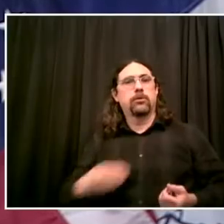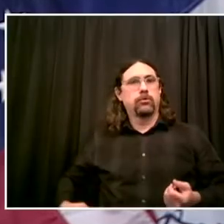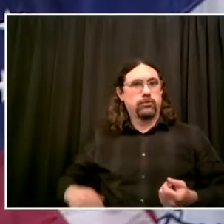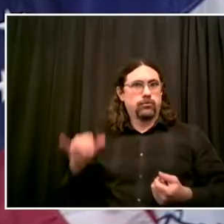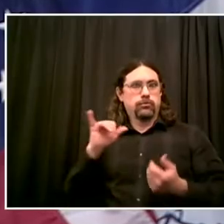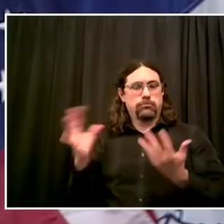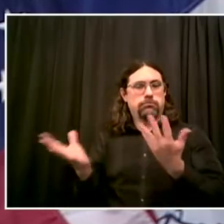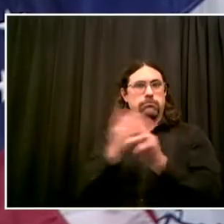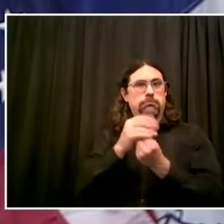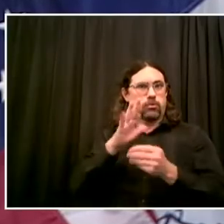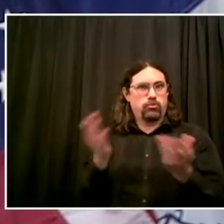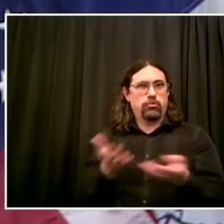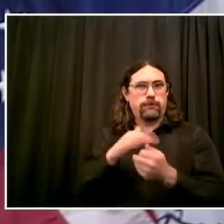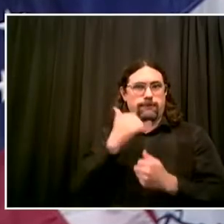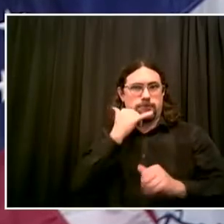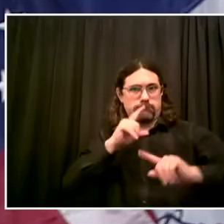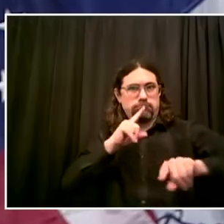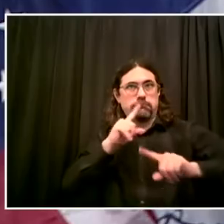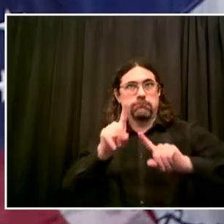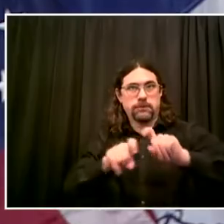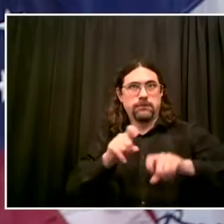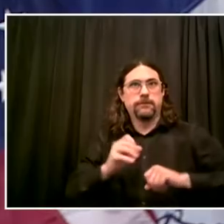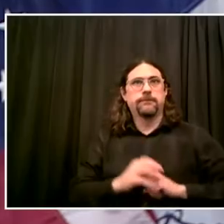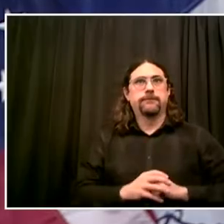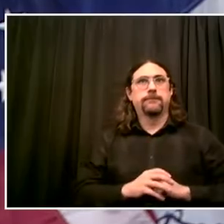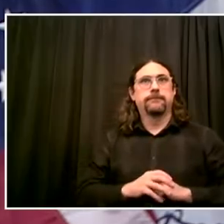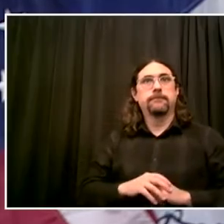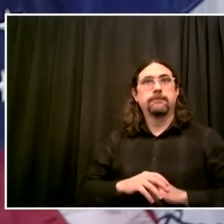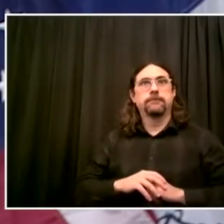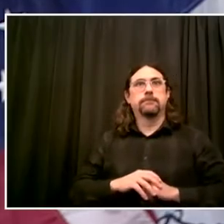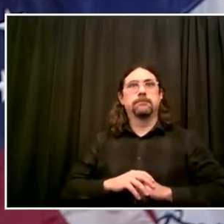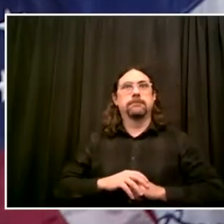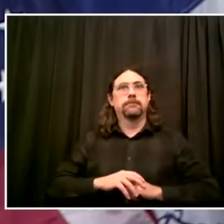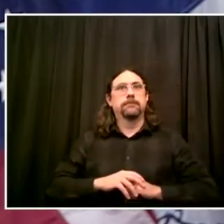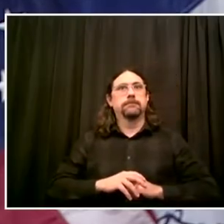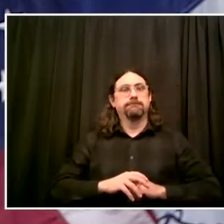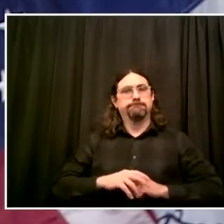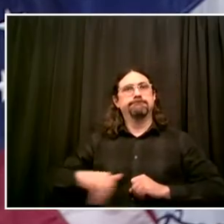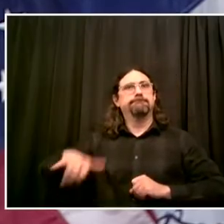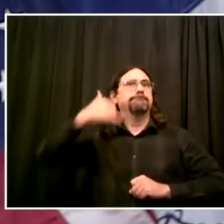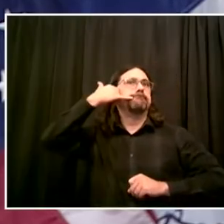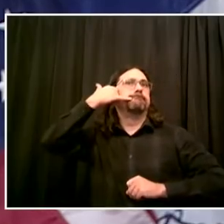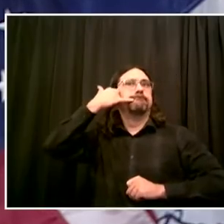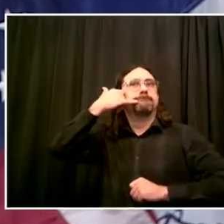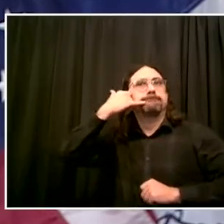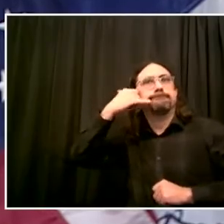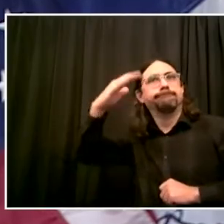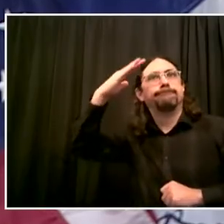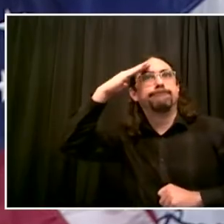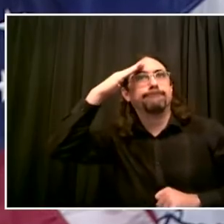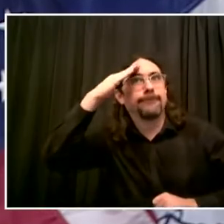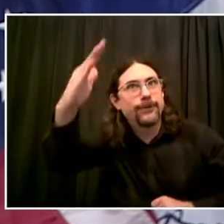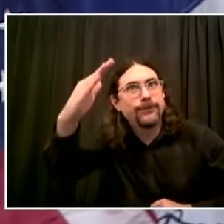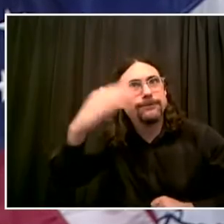OTHERS ON WITH US TODAY. I WAND TETO